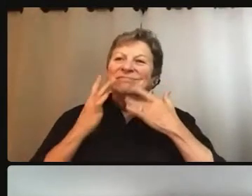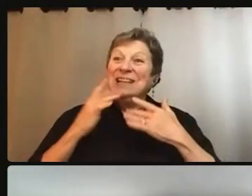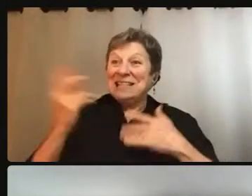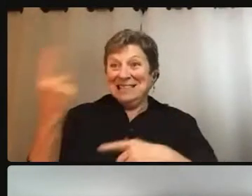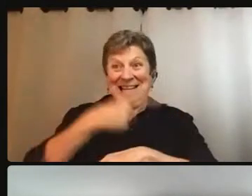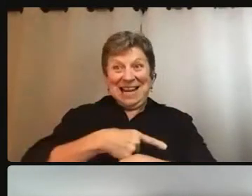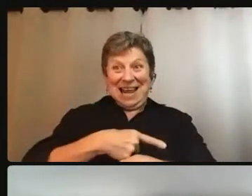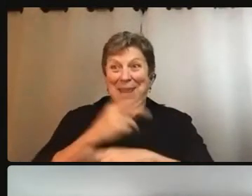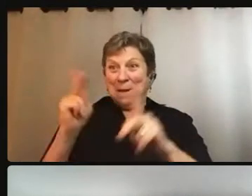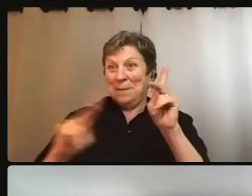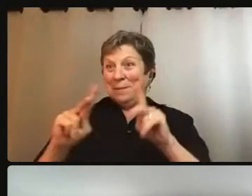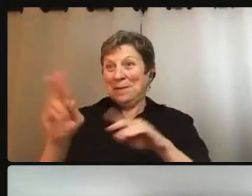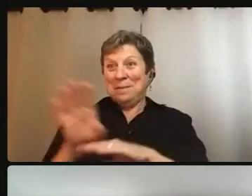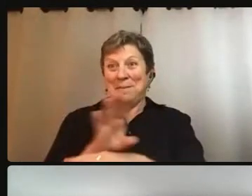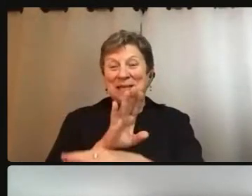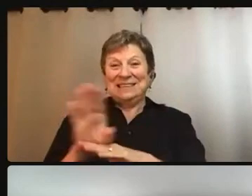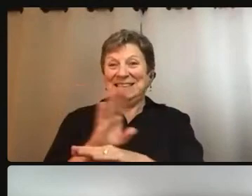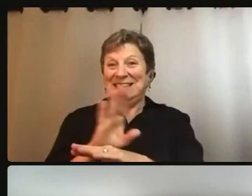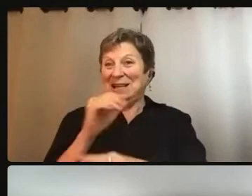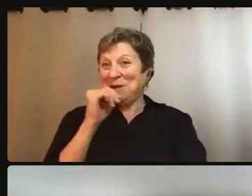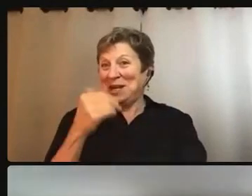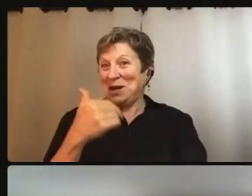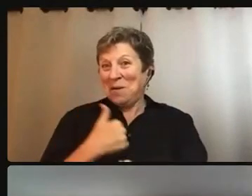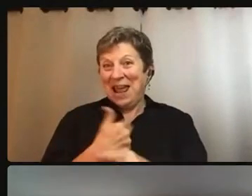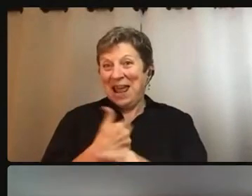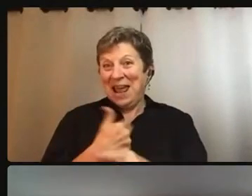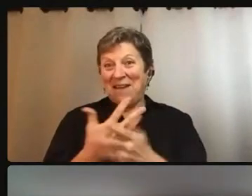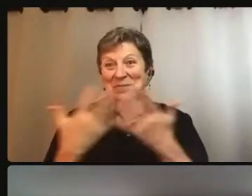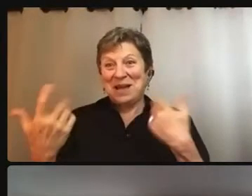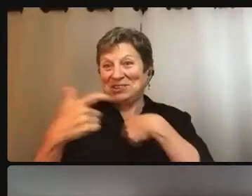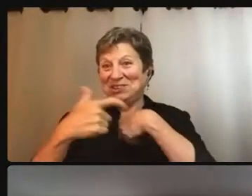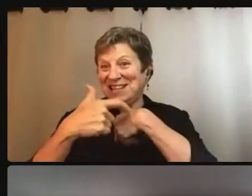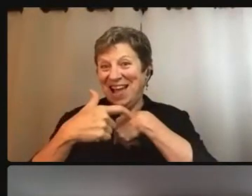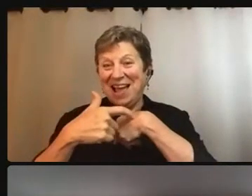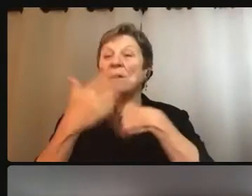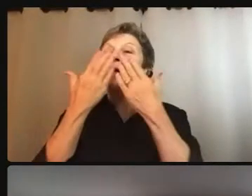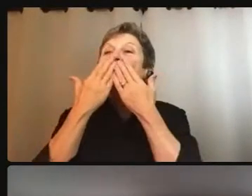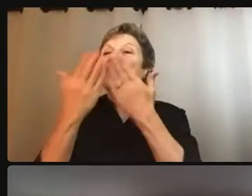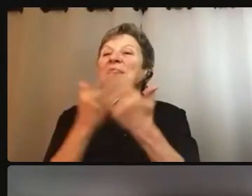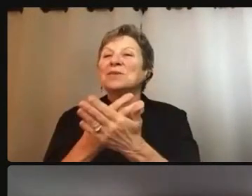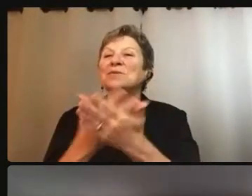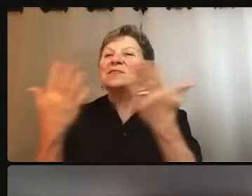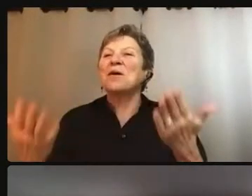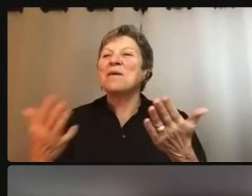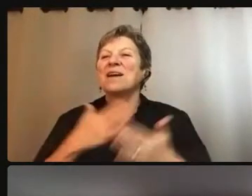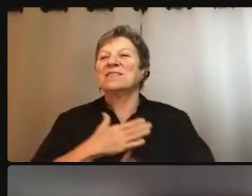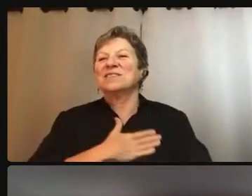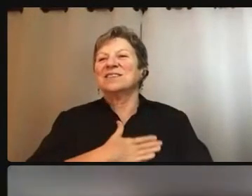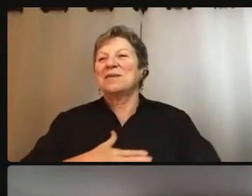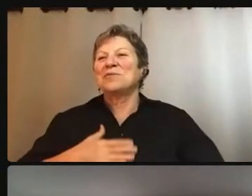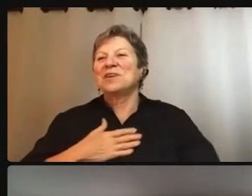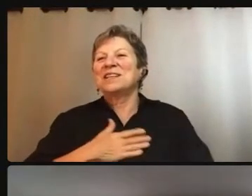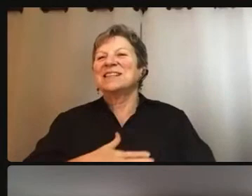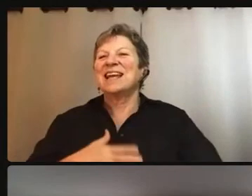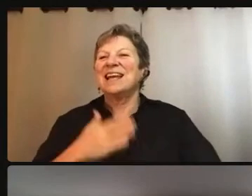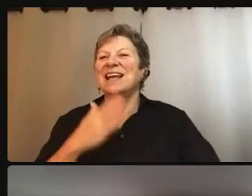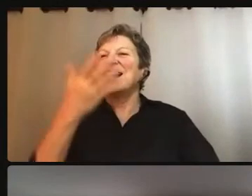WITH ME AND I REALLY DO APPRECIATE IT A LOT. AGAIN, TIME IS WHAT LACK OF TIME IS.